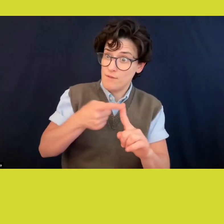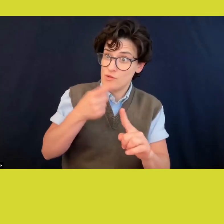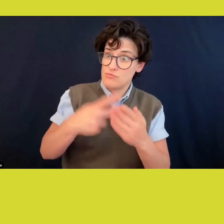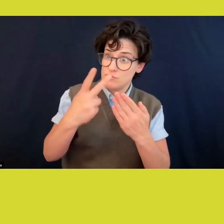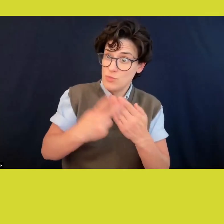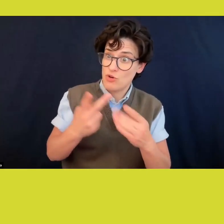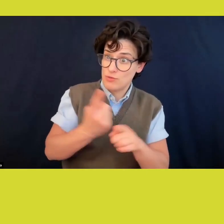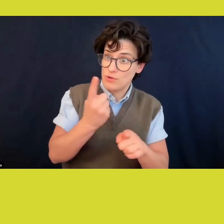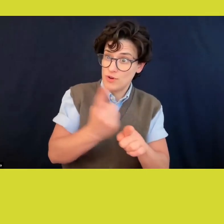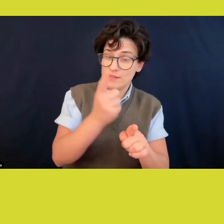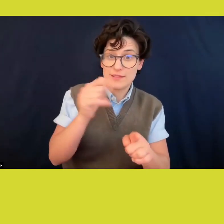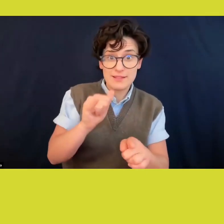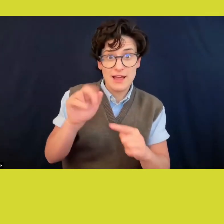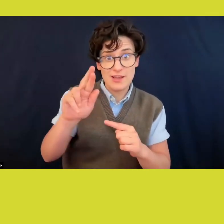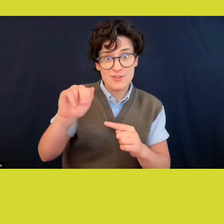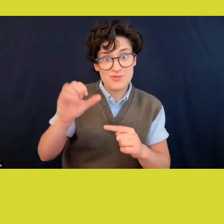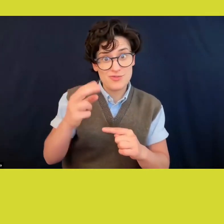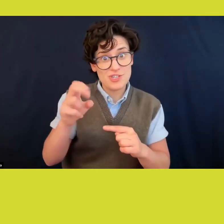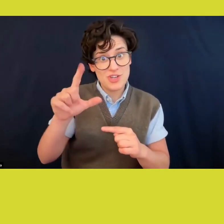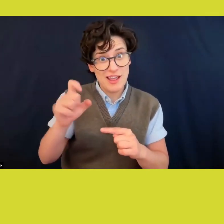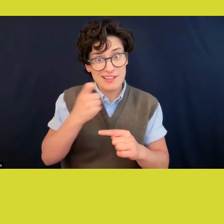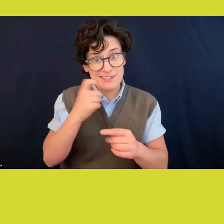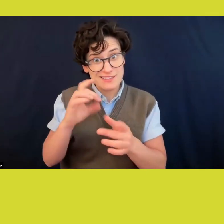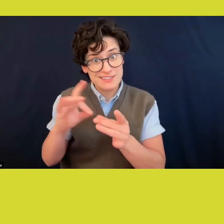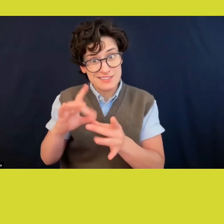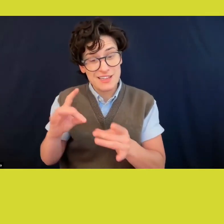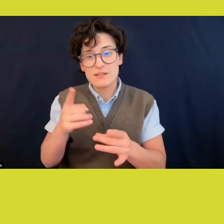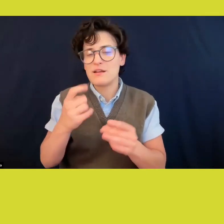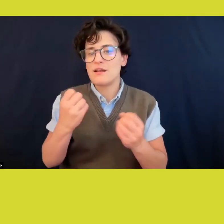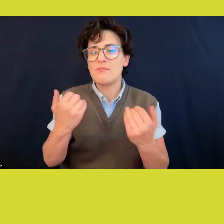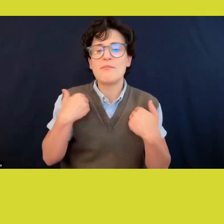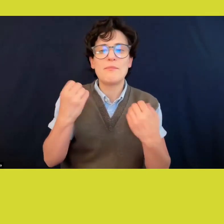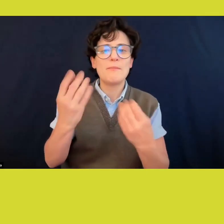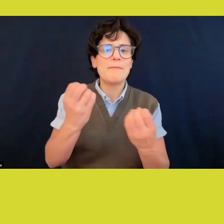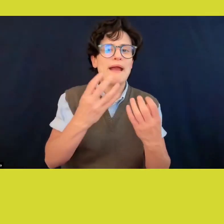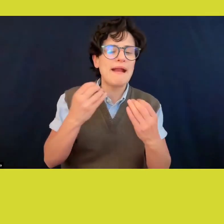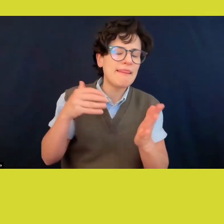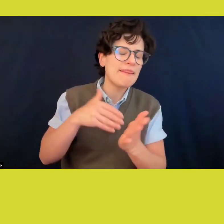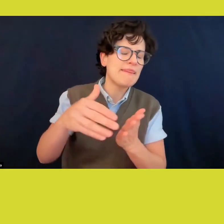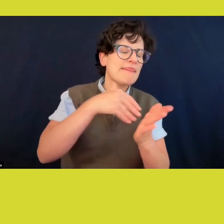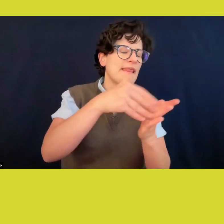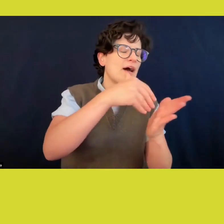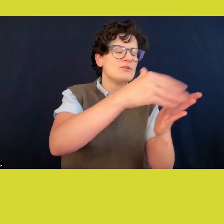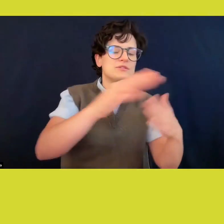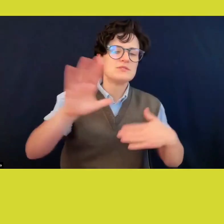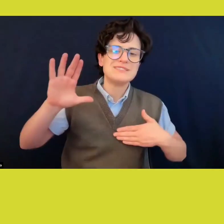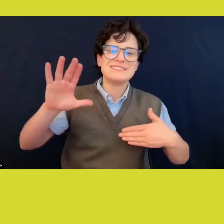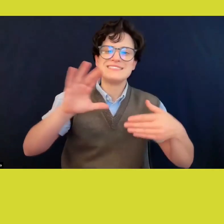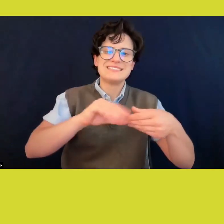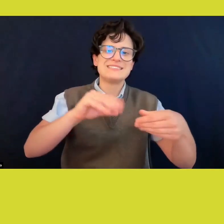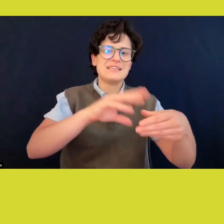eloquently stated, there are many, many thousands of testimonials that it works well when it's done well.